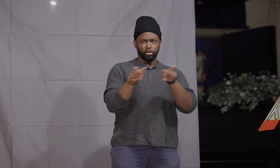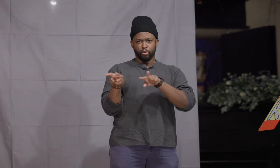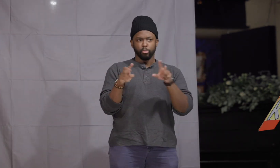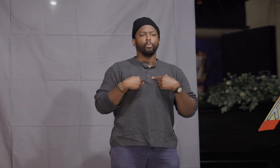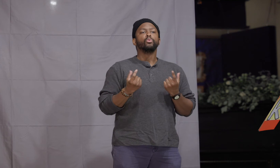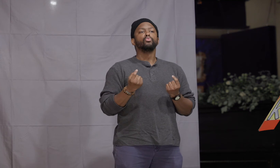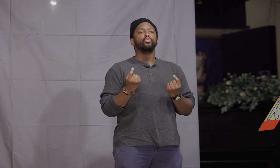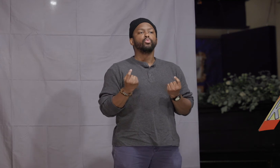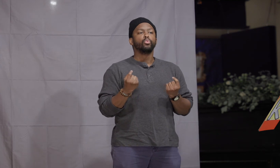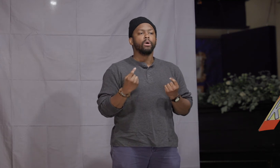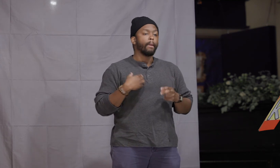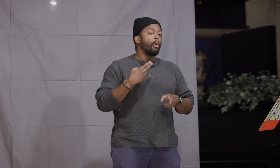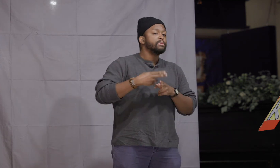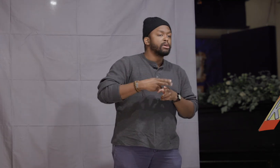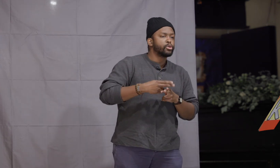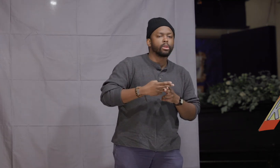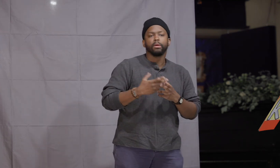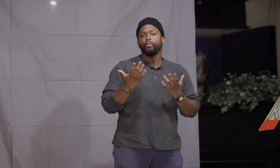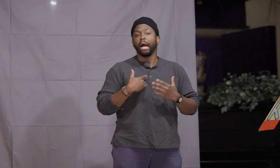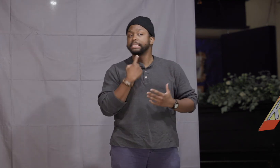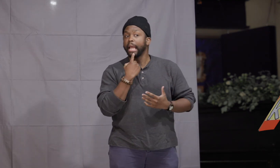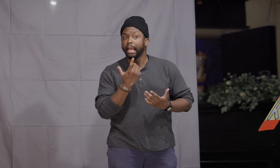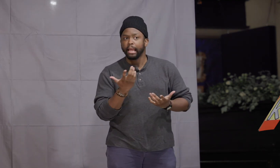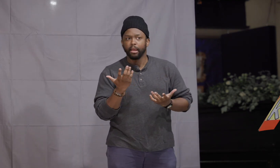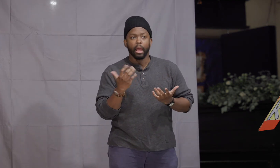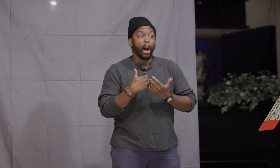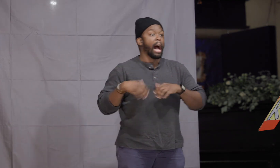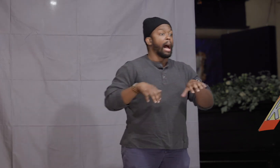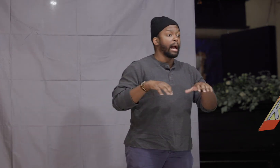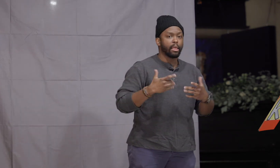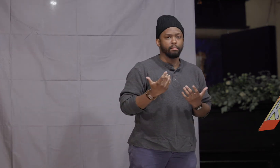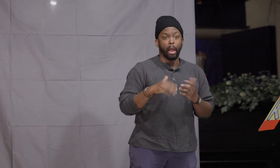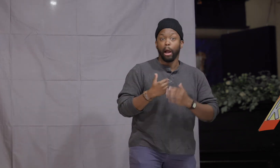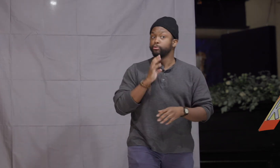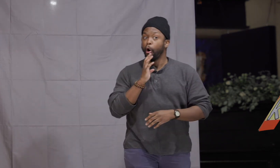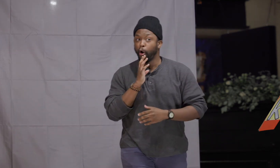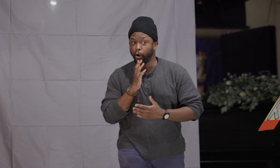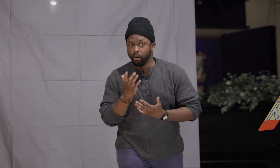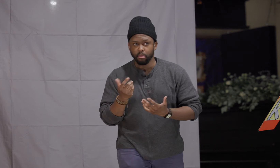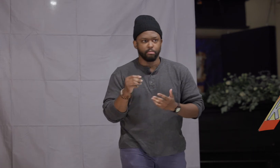careful of my reputation, careful about how you might use